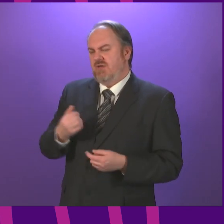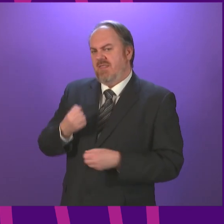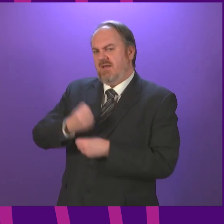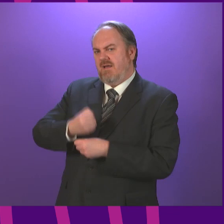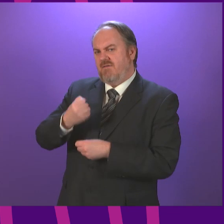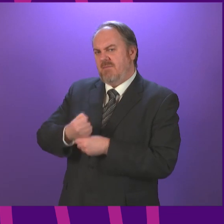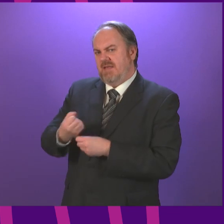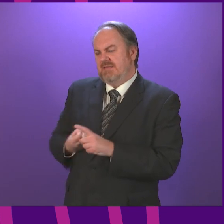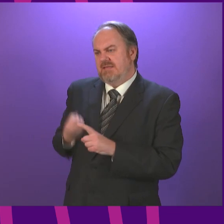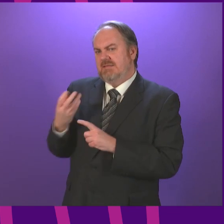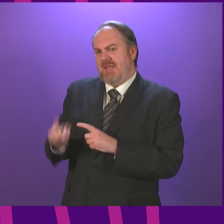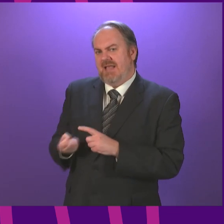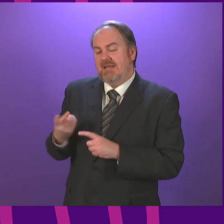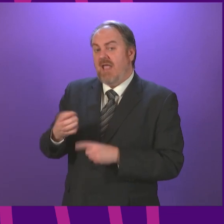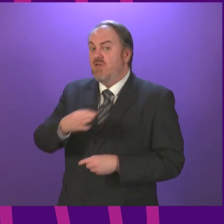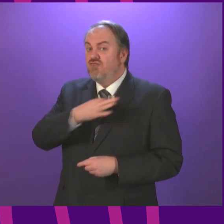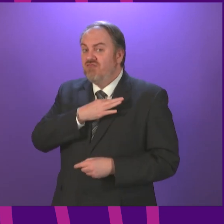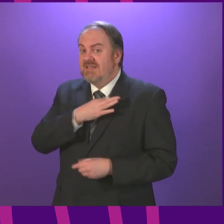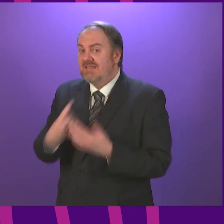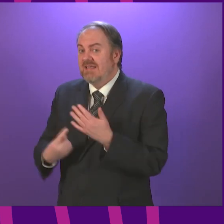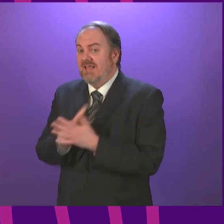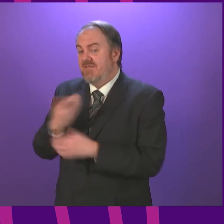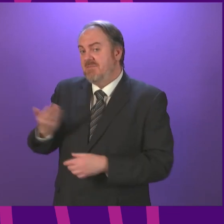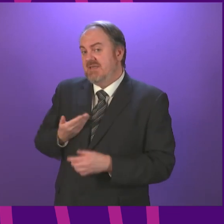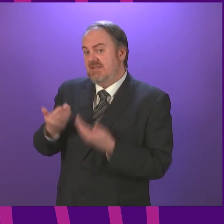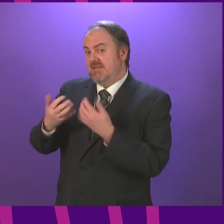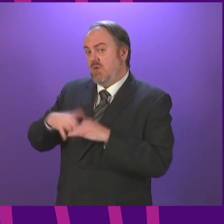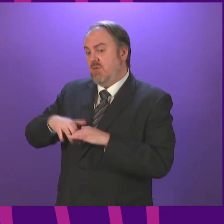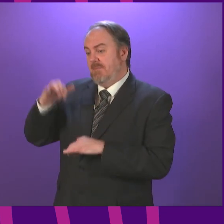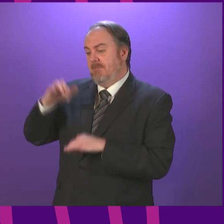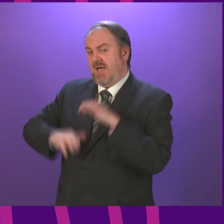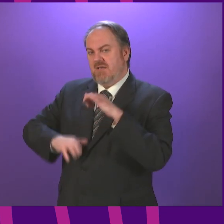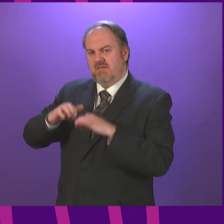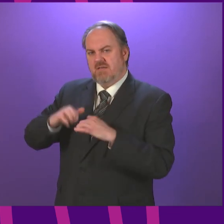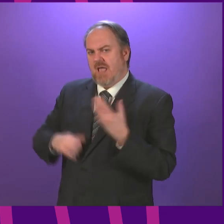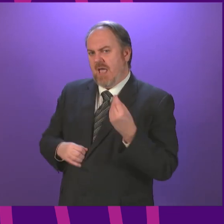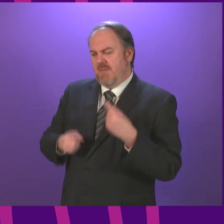to because of those guarantees. Will she take the opportunity to set out what the figure